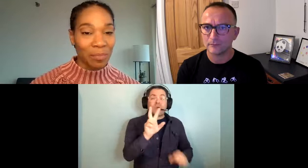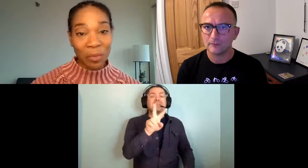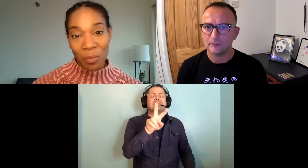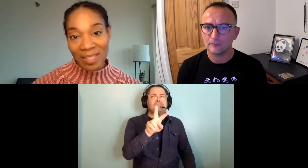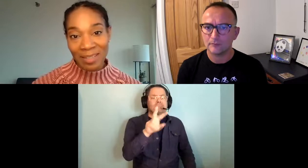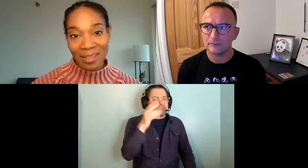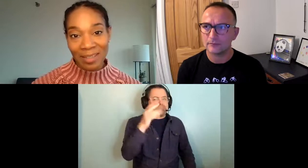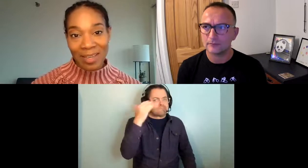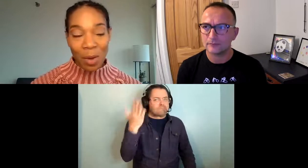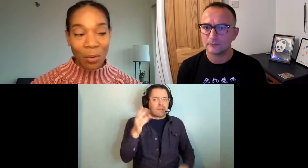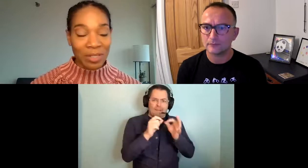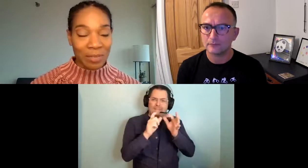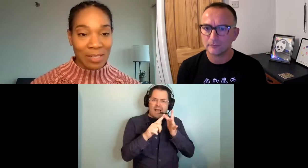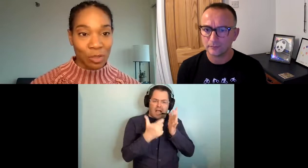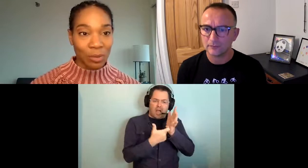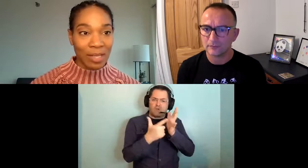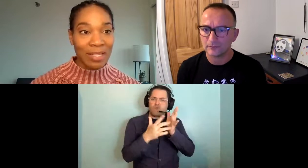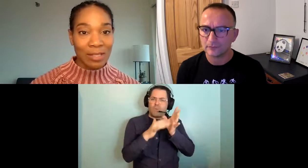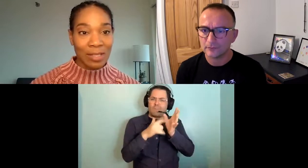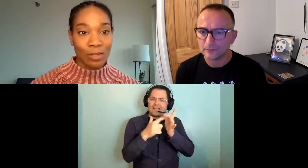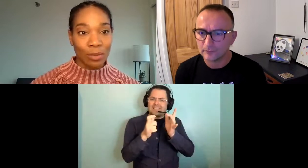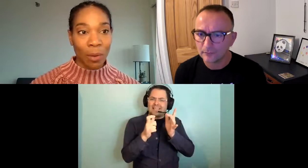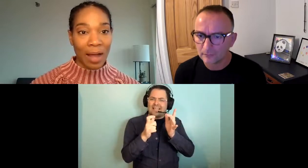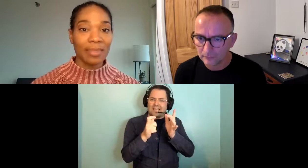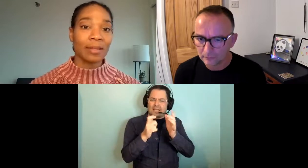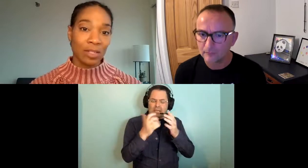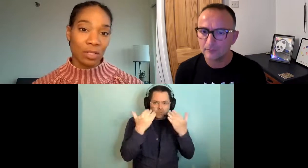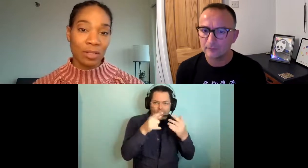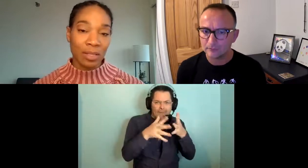attraction and, when you become sec sexual you can be